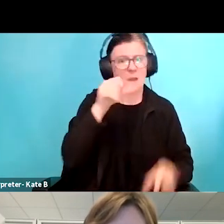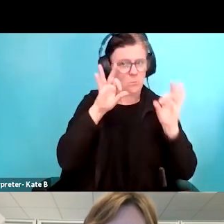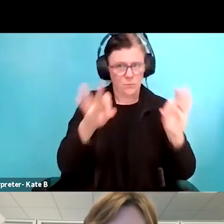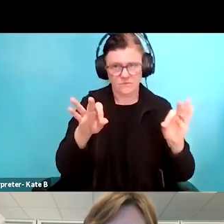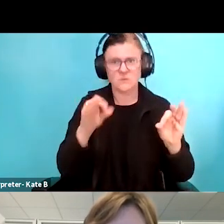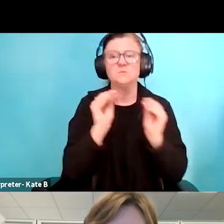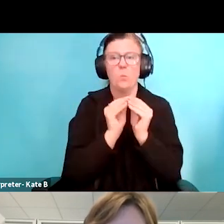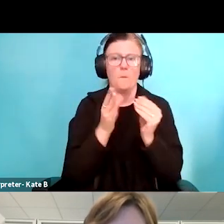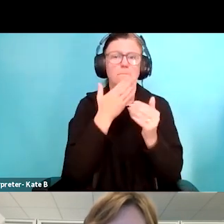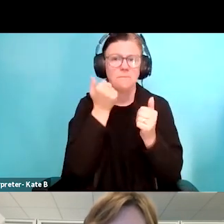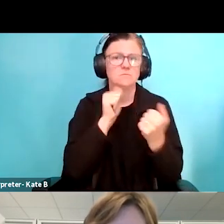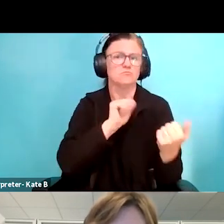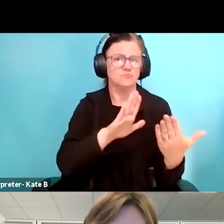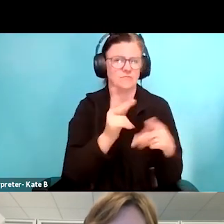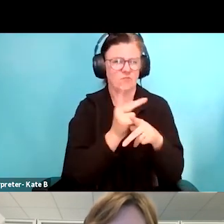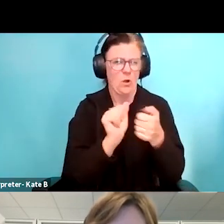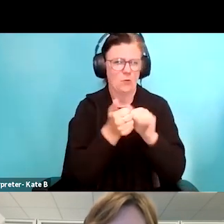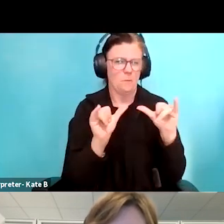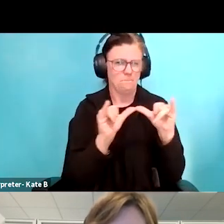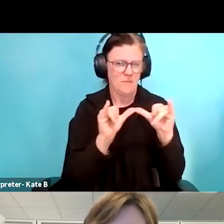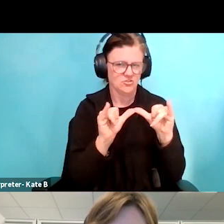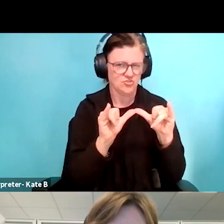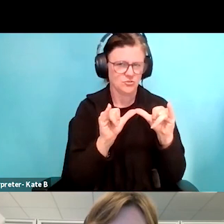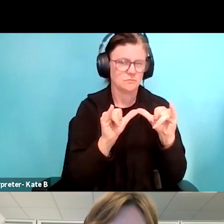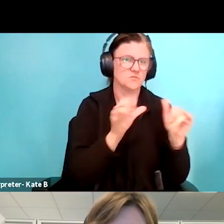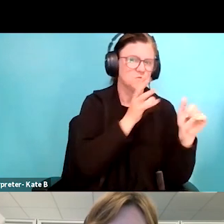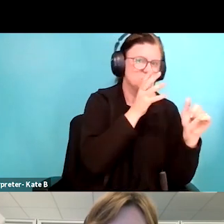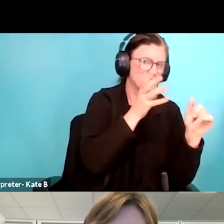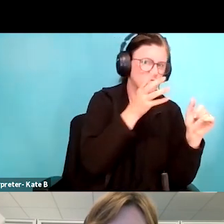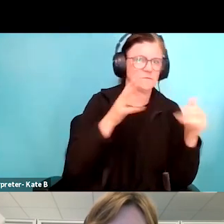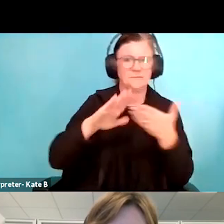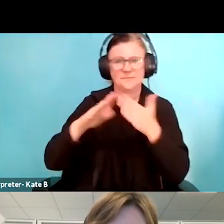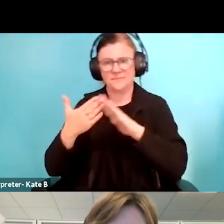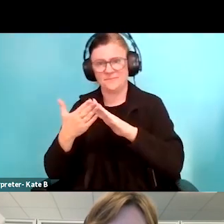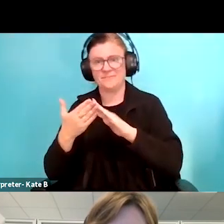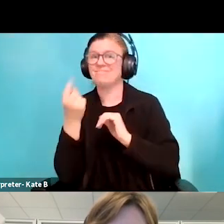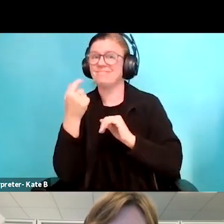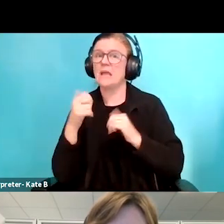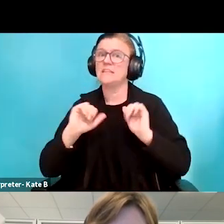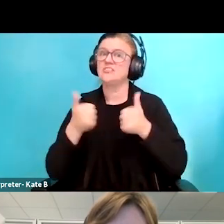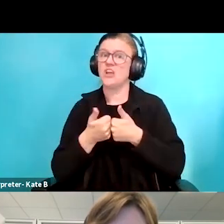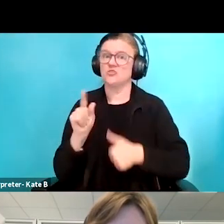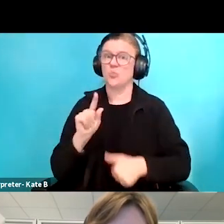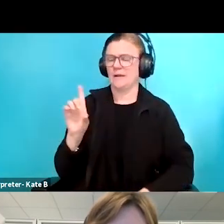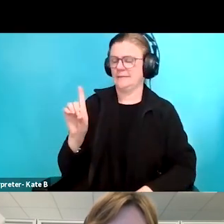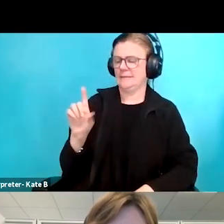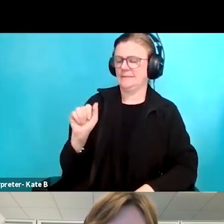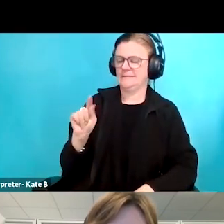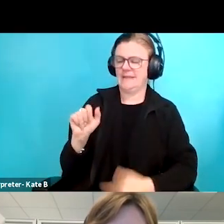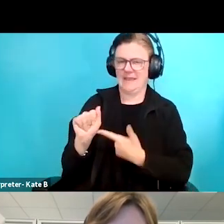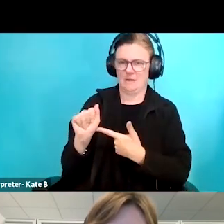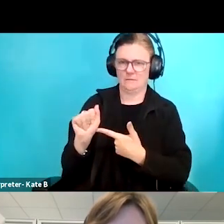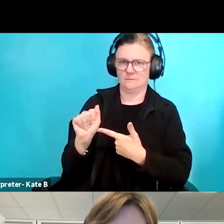to capture that or different ways to capture it. It is a data issue in terms of confidentiality